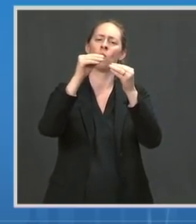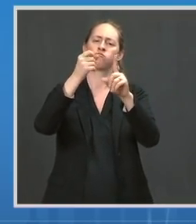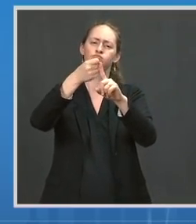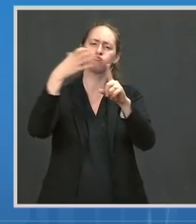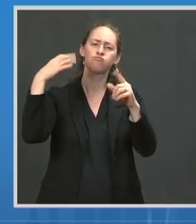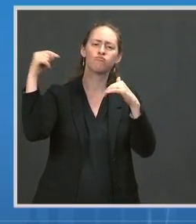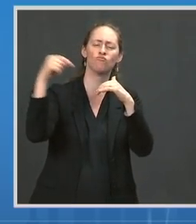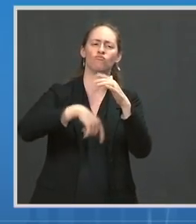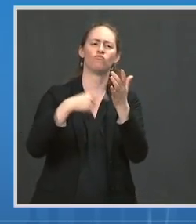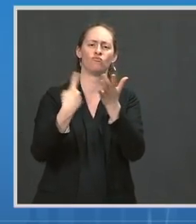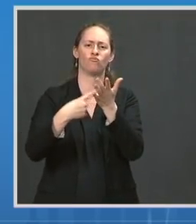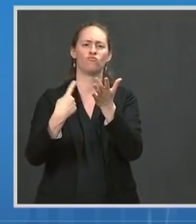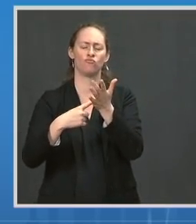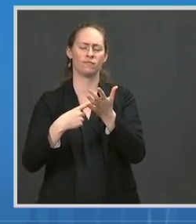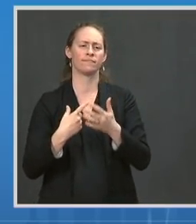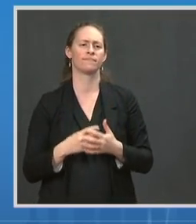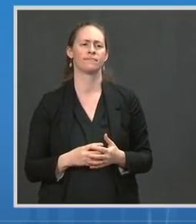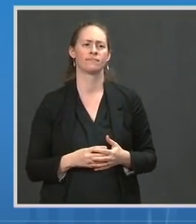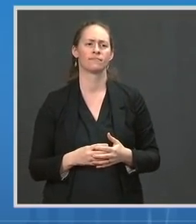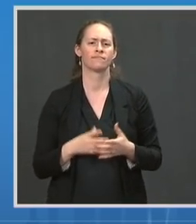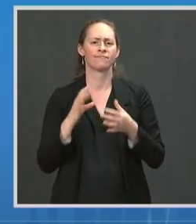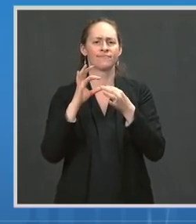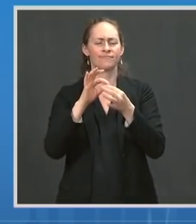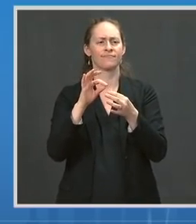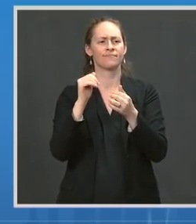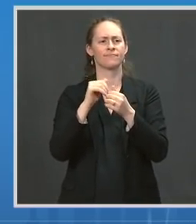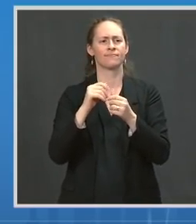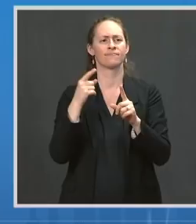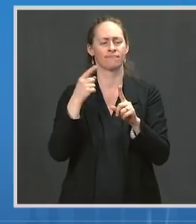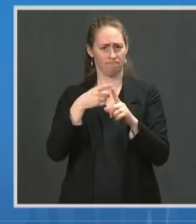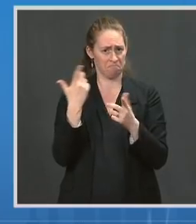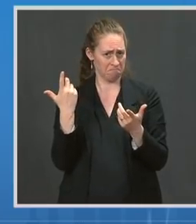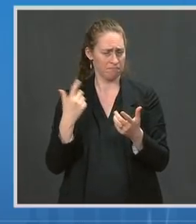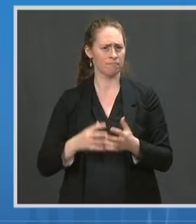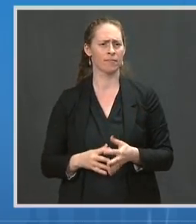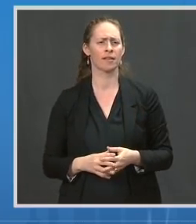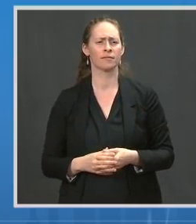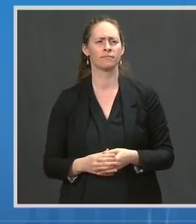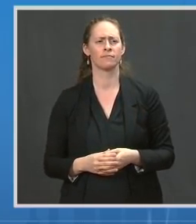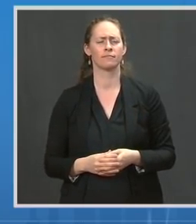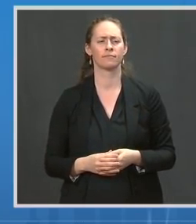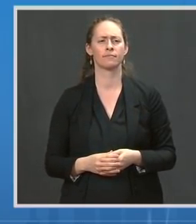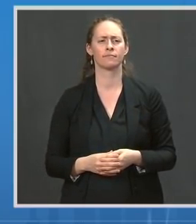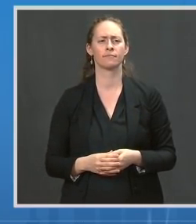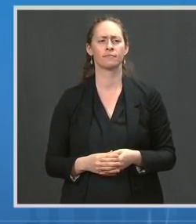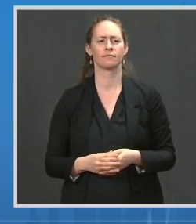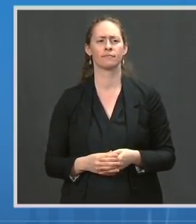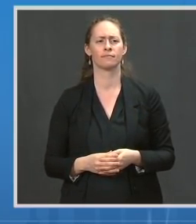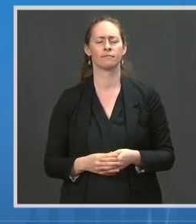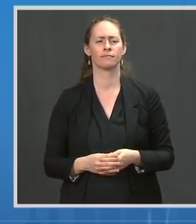and it looks like we're right on track to do it -- vaccinate a solid majority of the country,